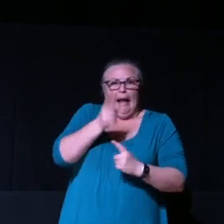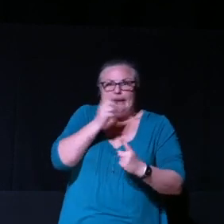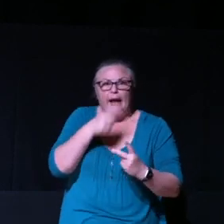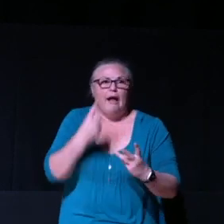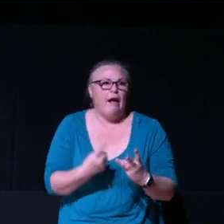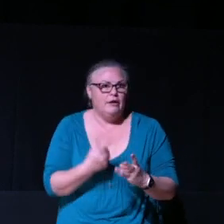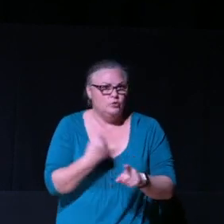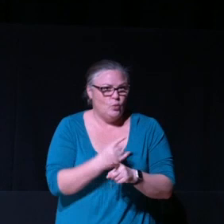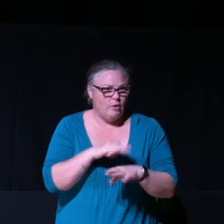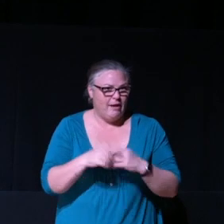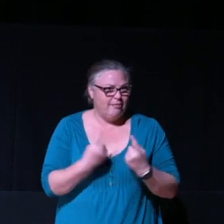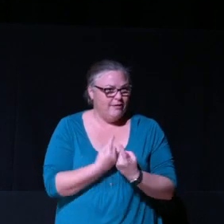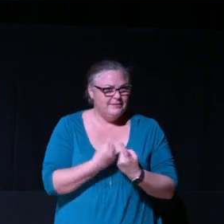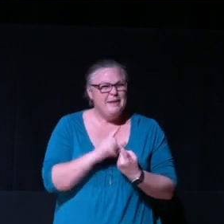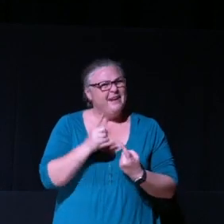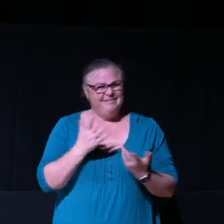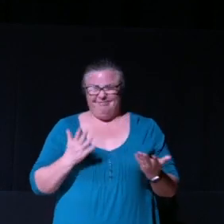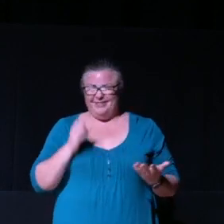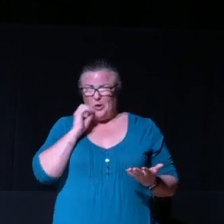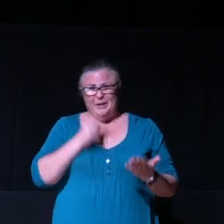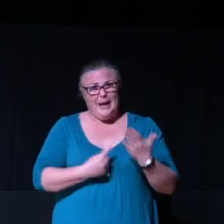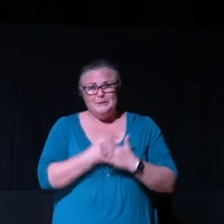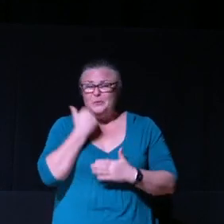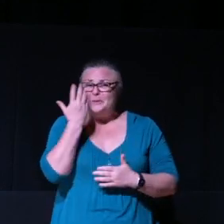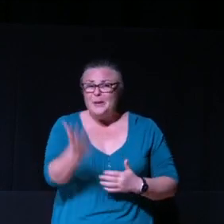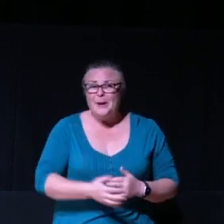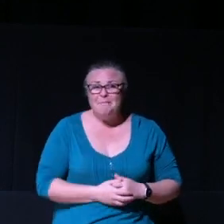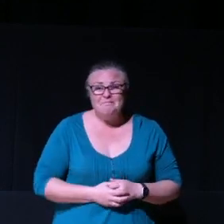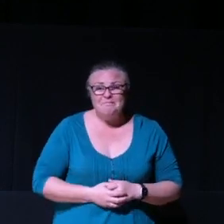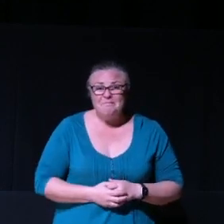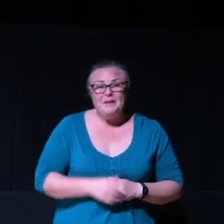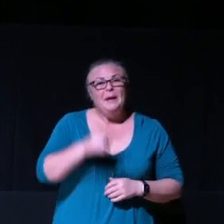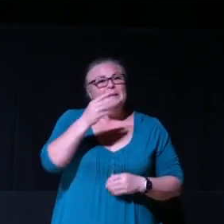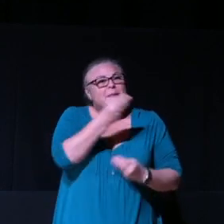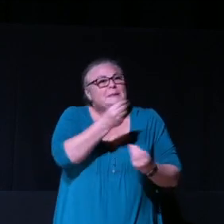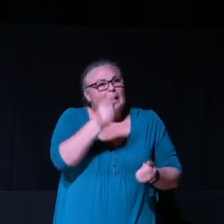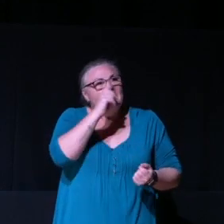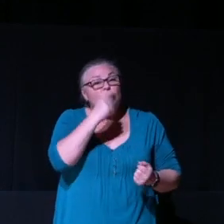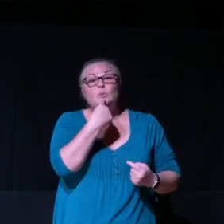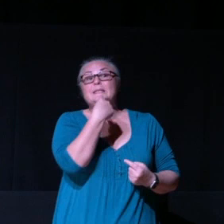like a conversation where people do things and then some people, or say things and some people